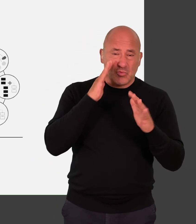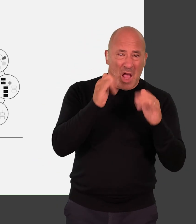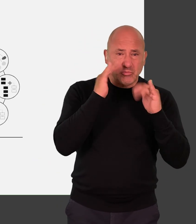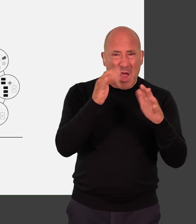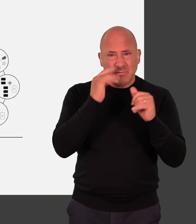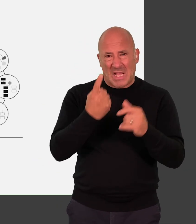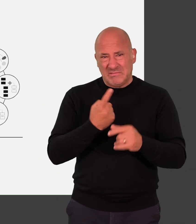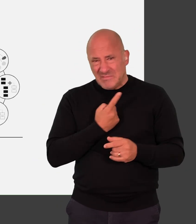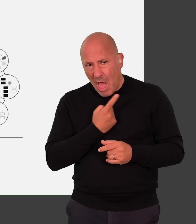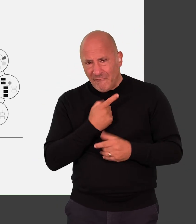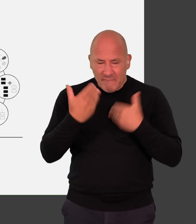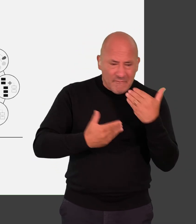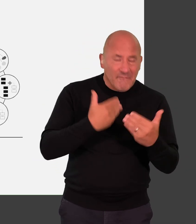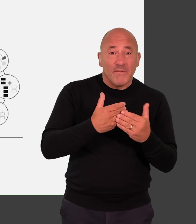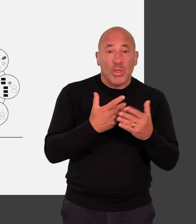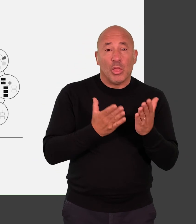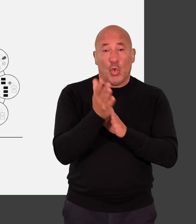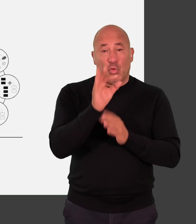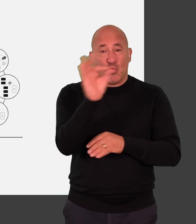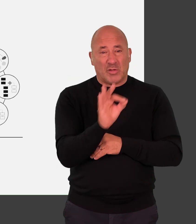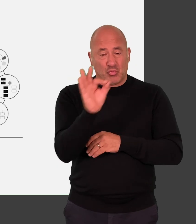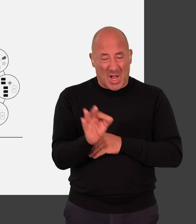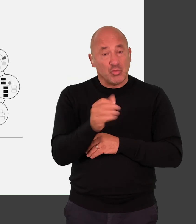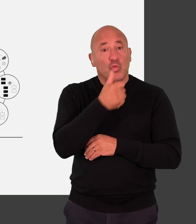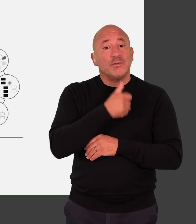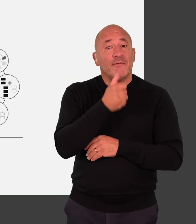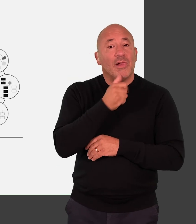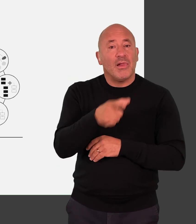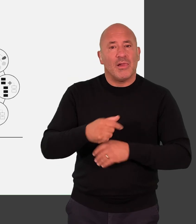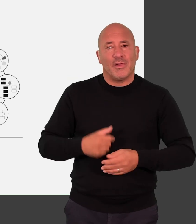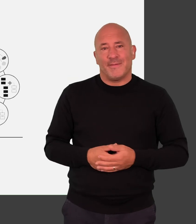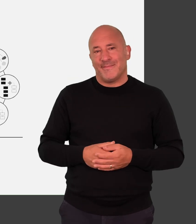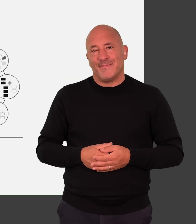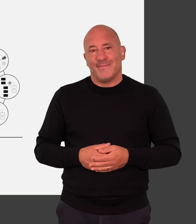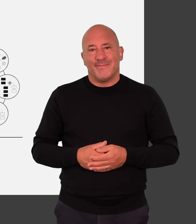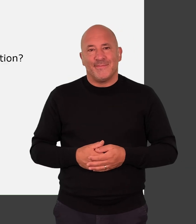And answering ongoing check in questions can be useful too: